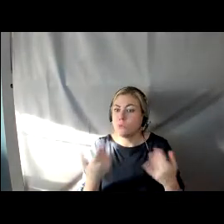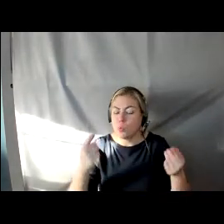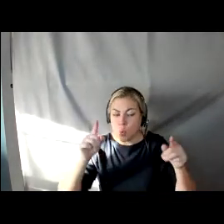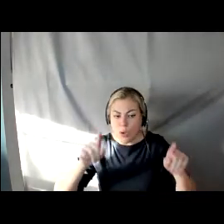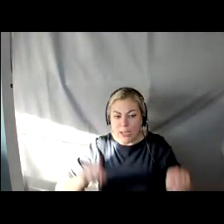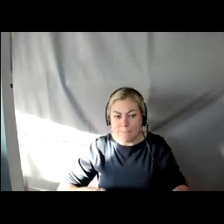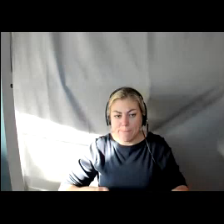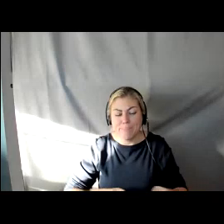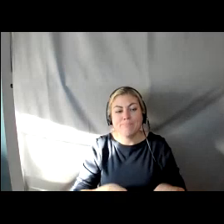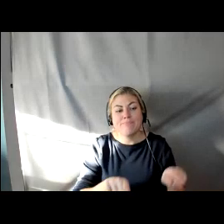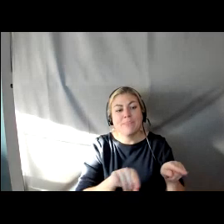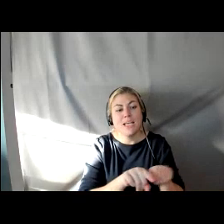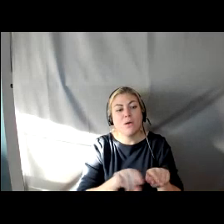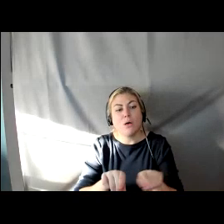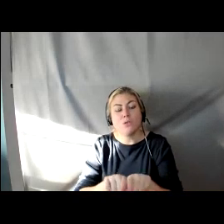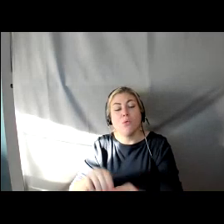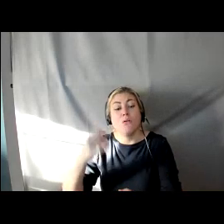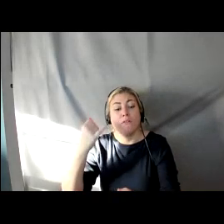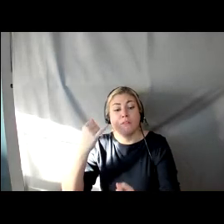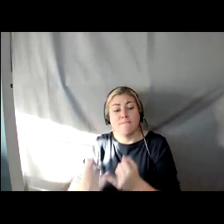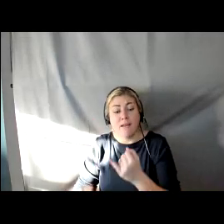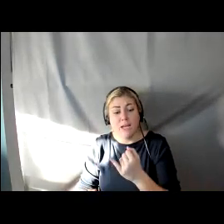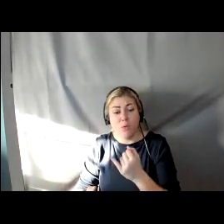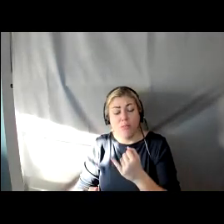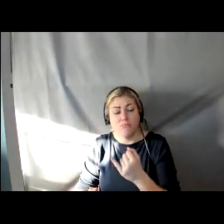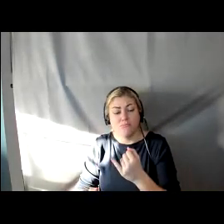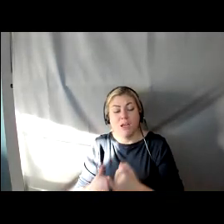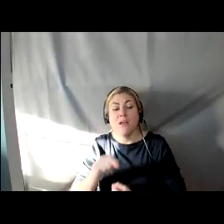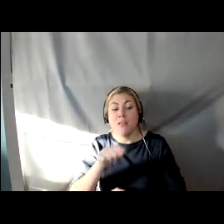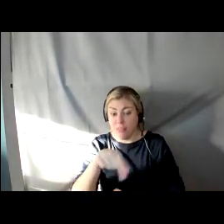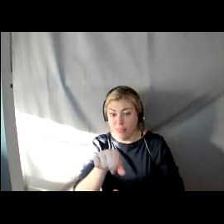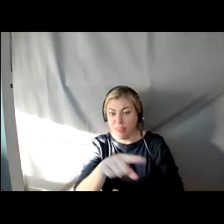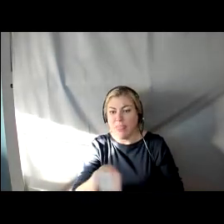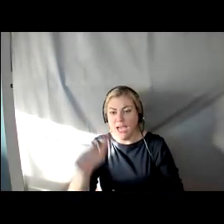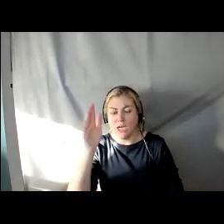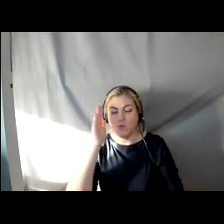it will be published on this website and you can pull that up and read that there.